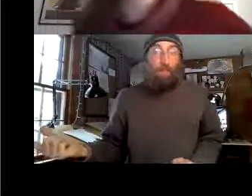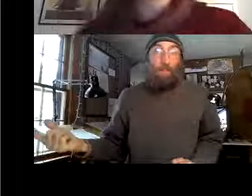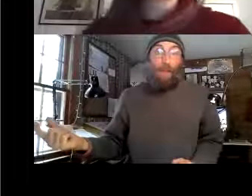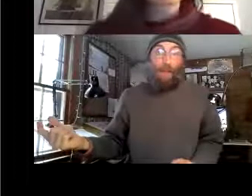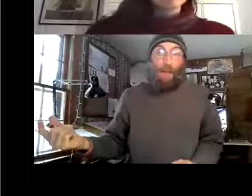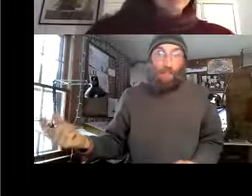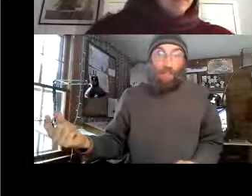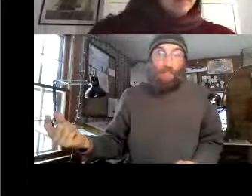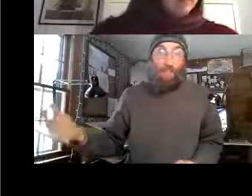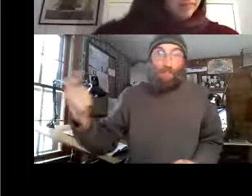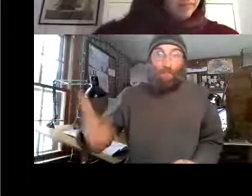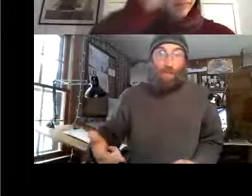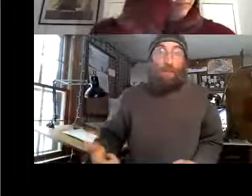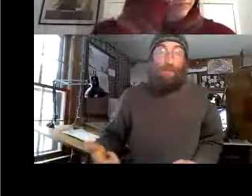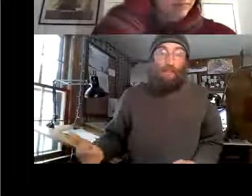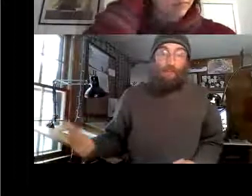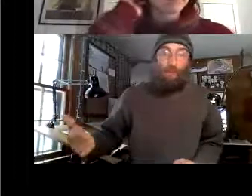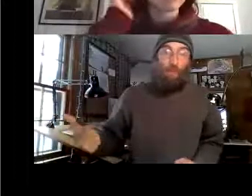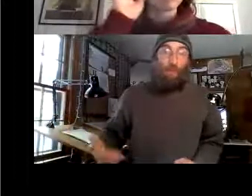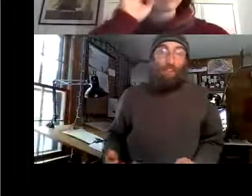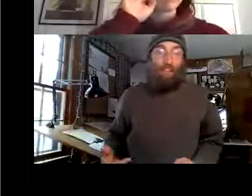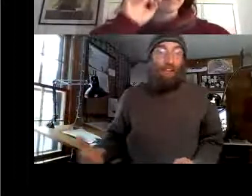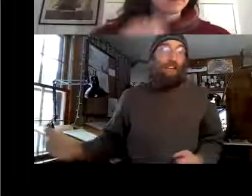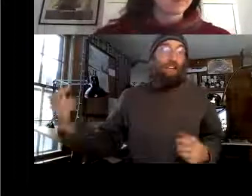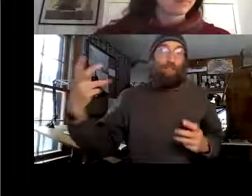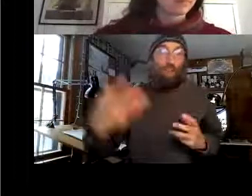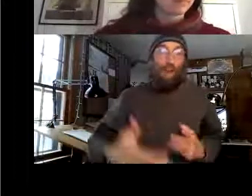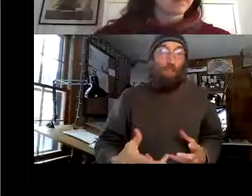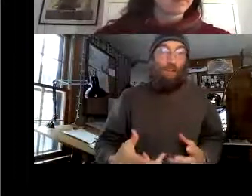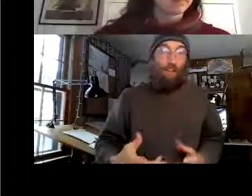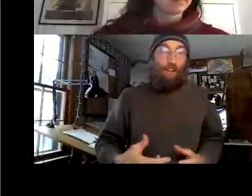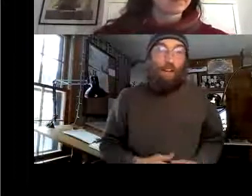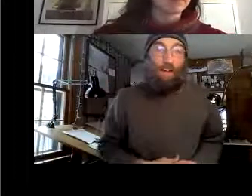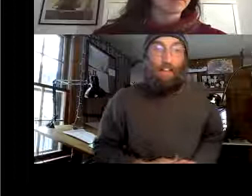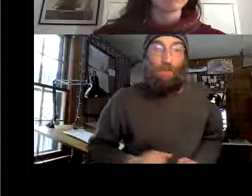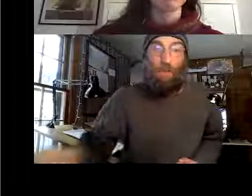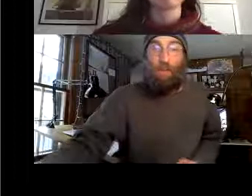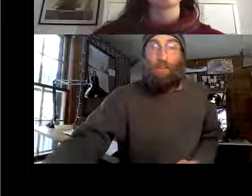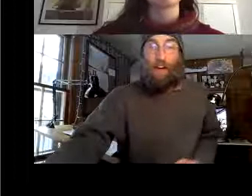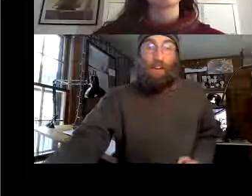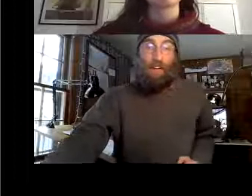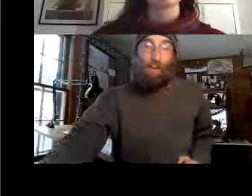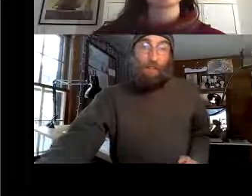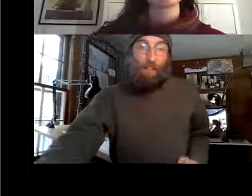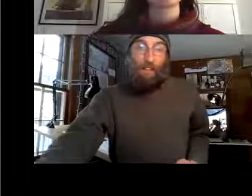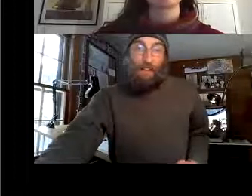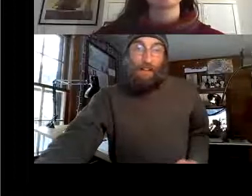Um, I'm assuming they're freedmen, meaning formerly enslaved, and they've found work, uh, in the war effort at the hospital,